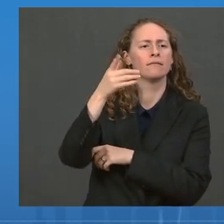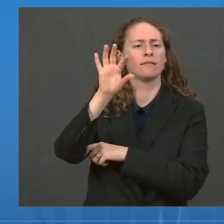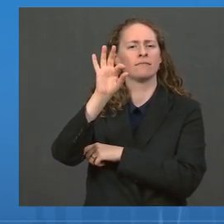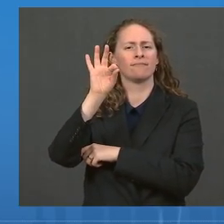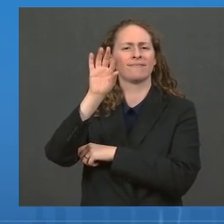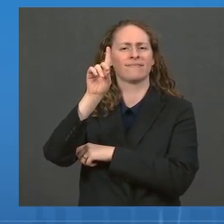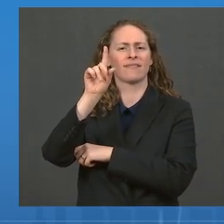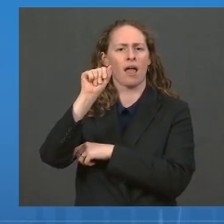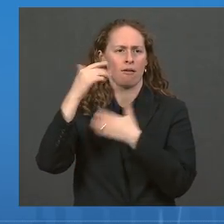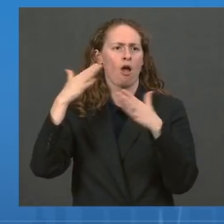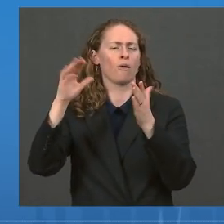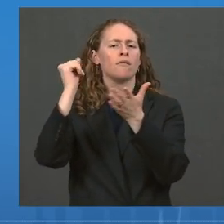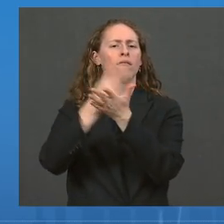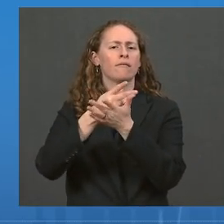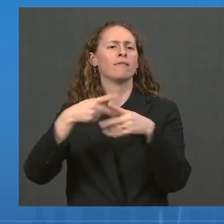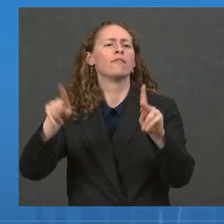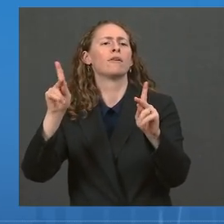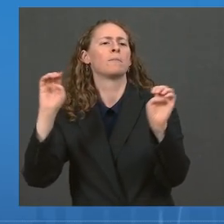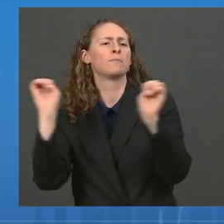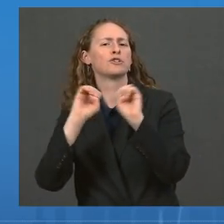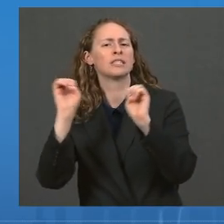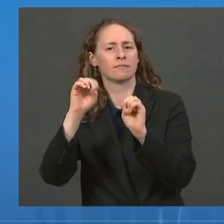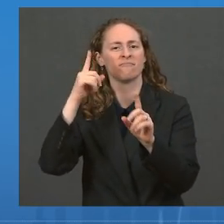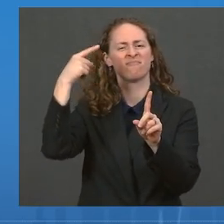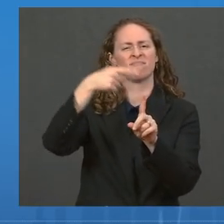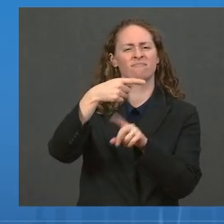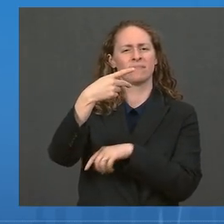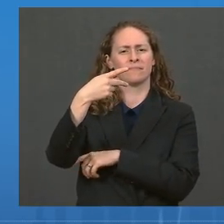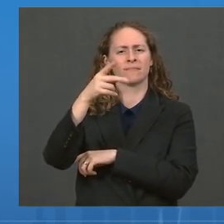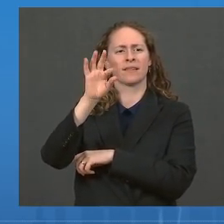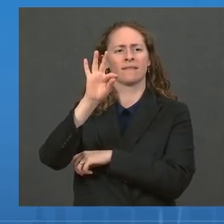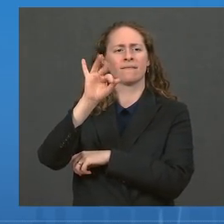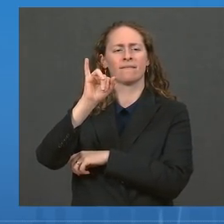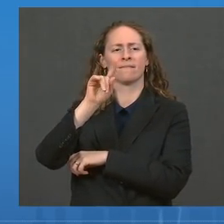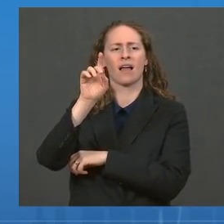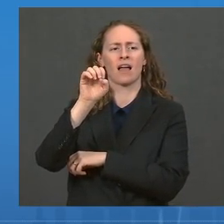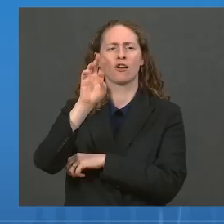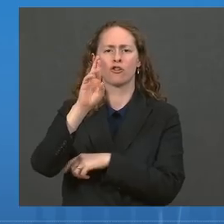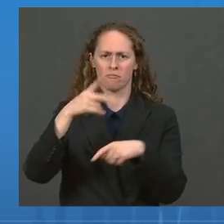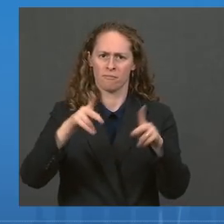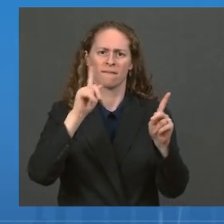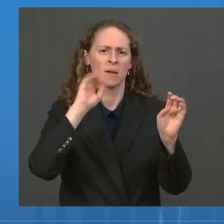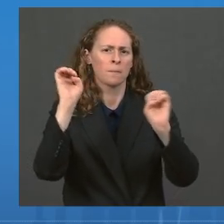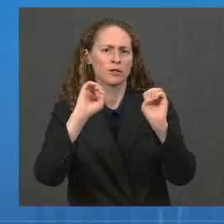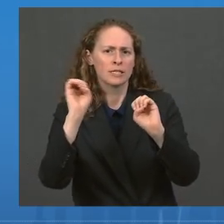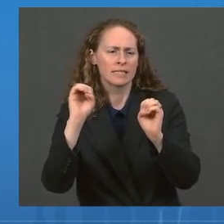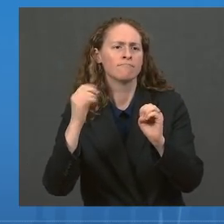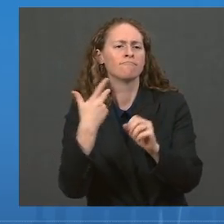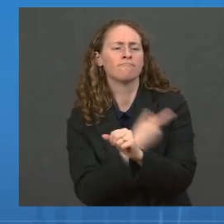of the Pfizer-BioNTech COVID-19 vaccine. They met, as they often have during this pandemic,